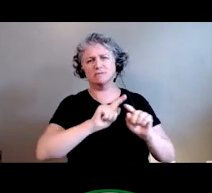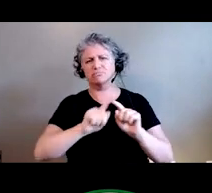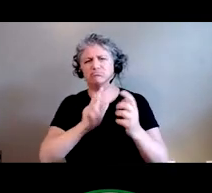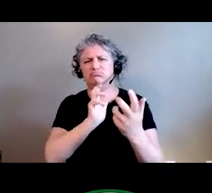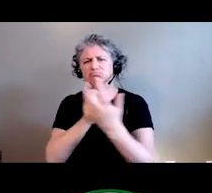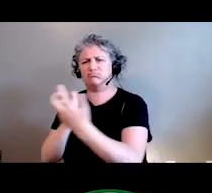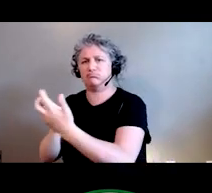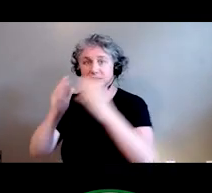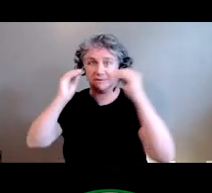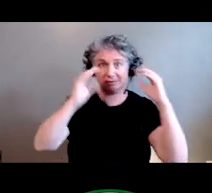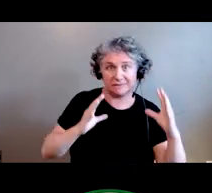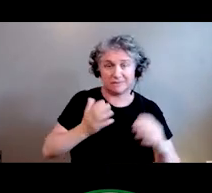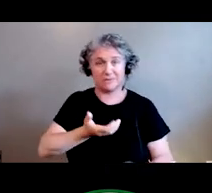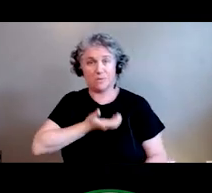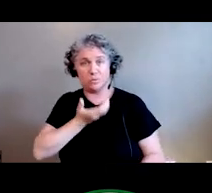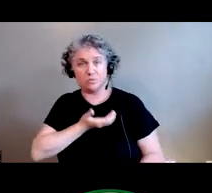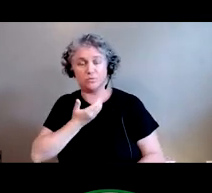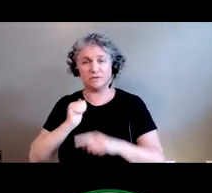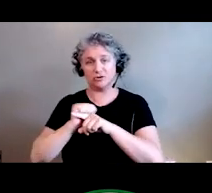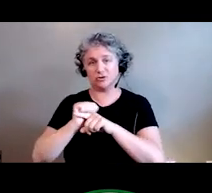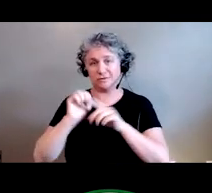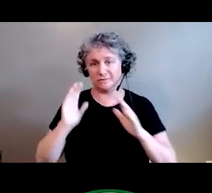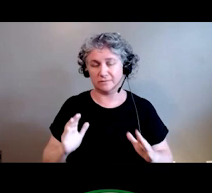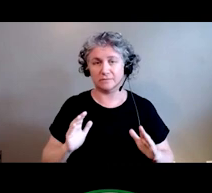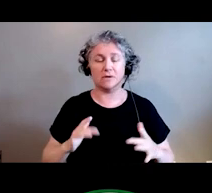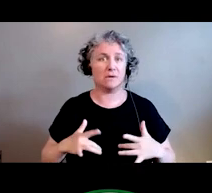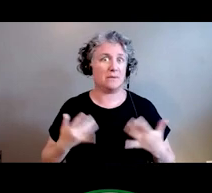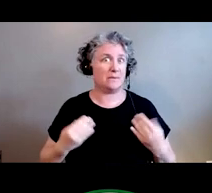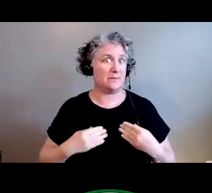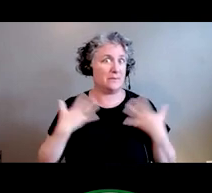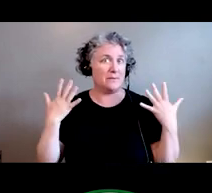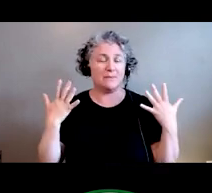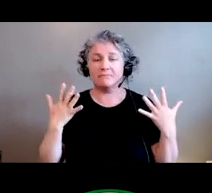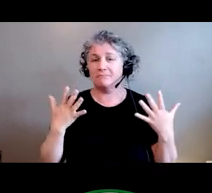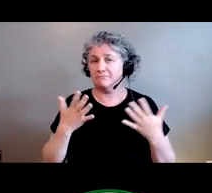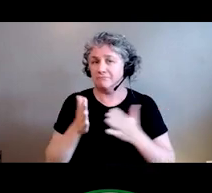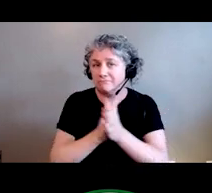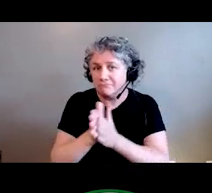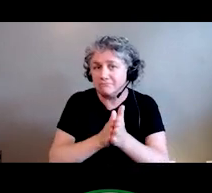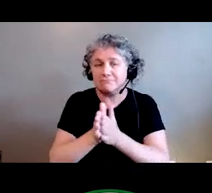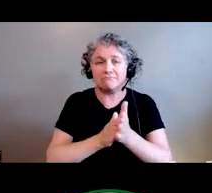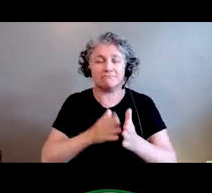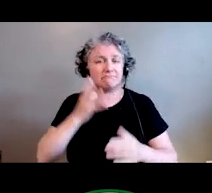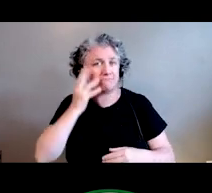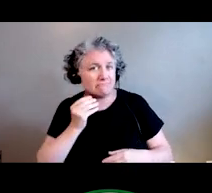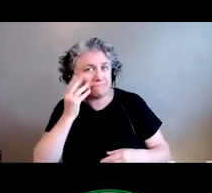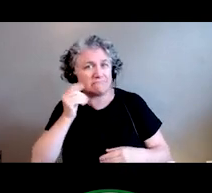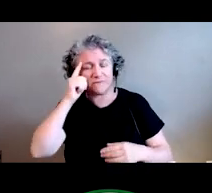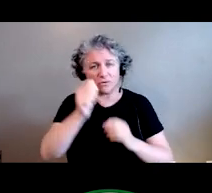Coach and trainer. His enthusiasm, passion, and experience for adaptive sports and recreation led him to